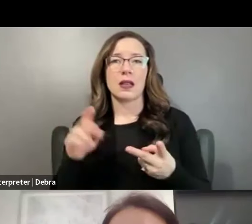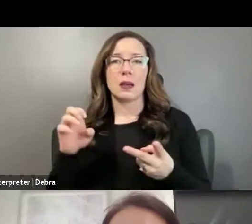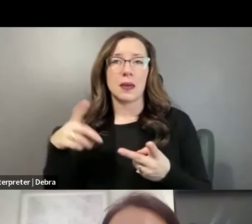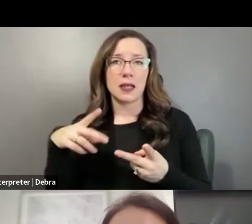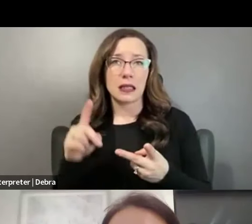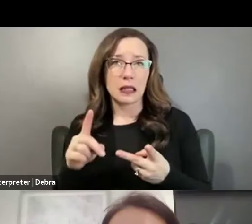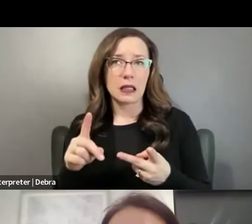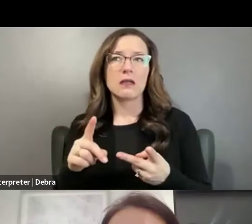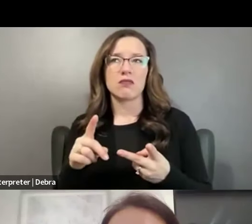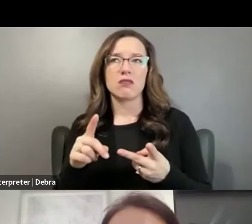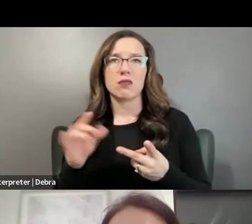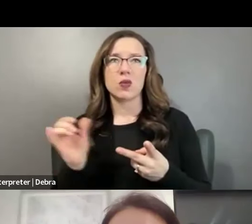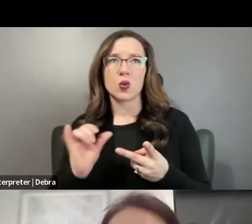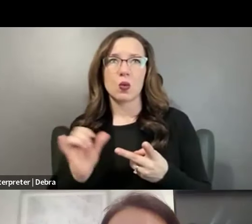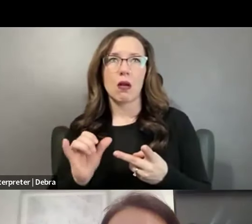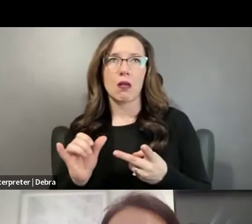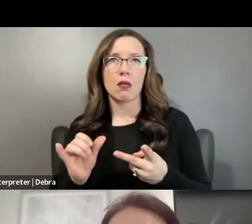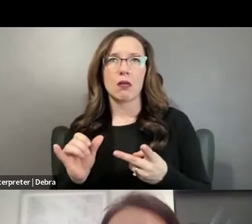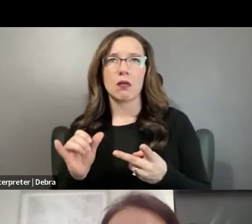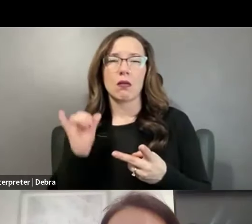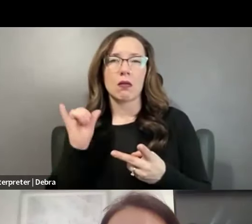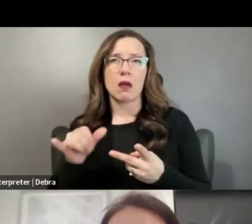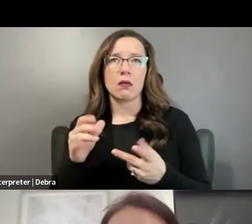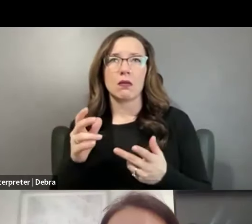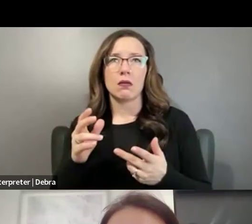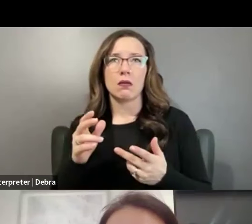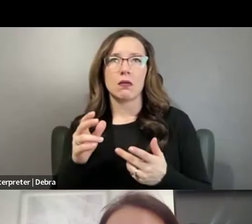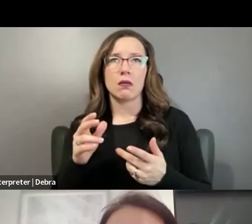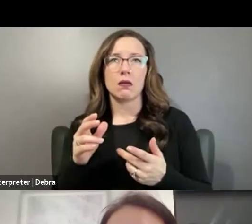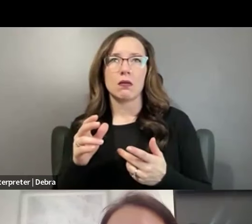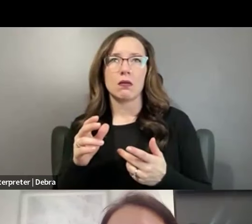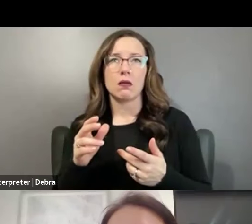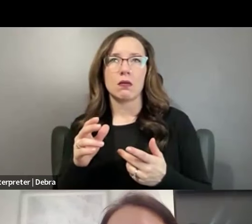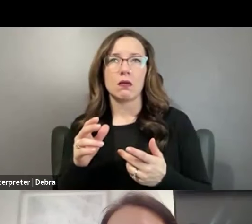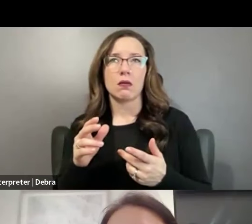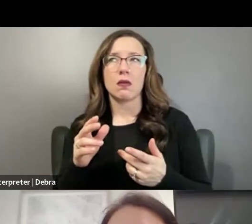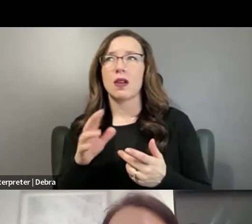And this is something that companies are requesting as well.